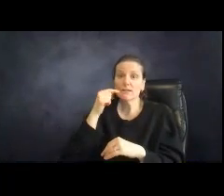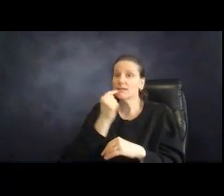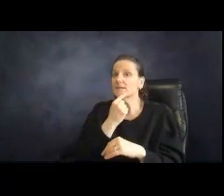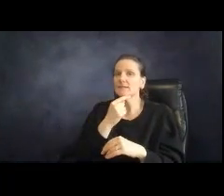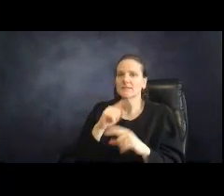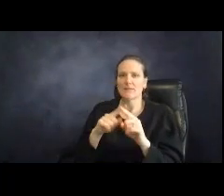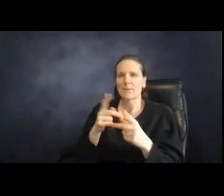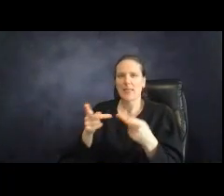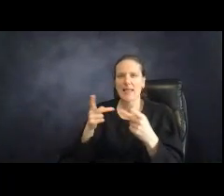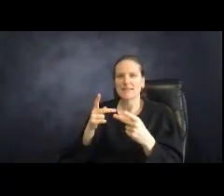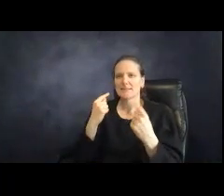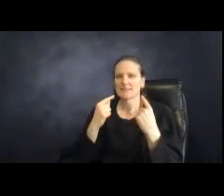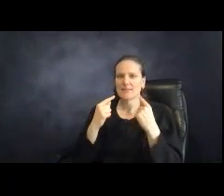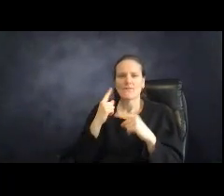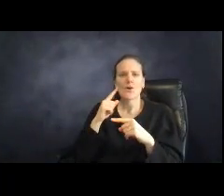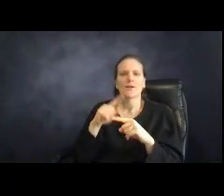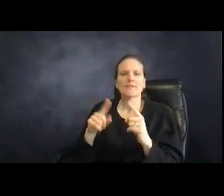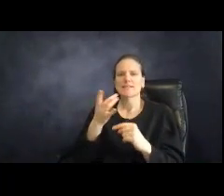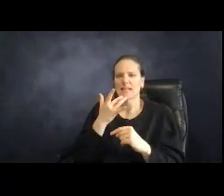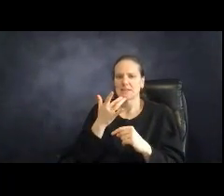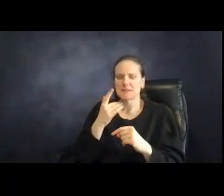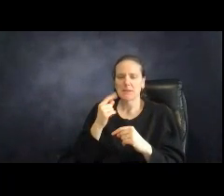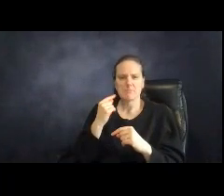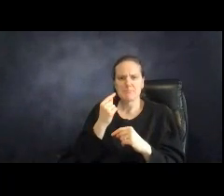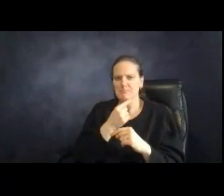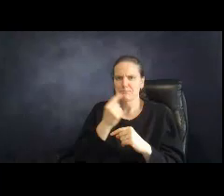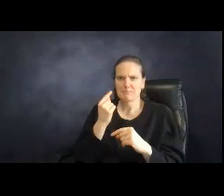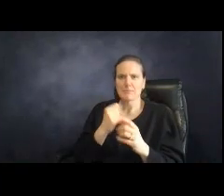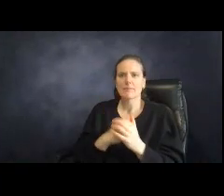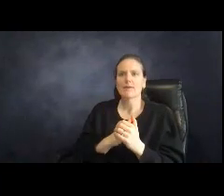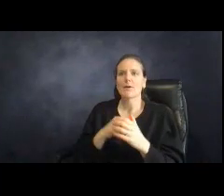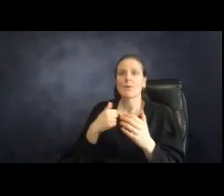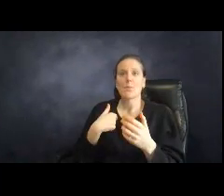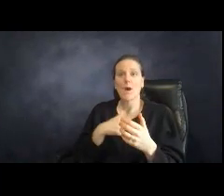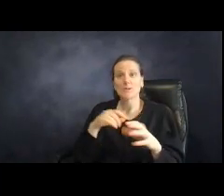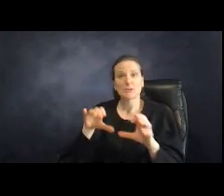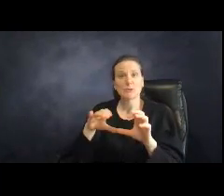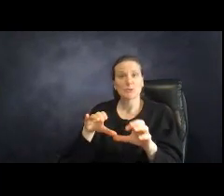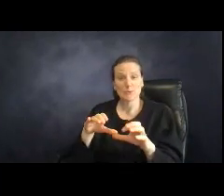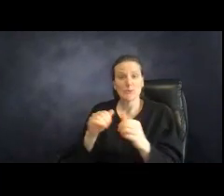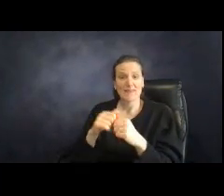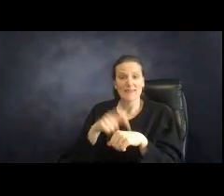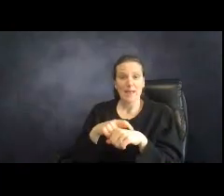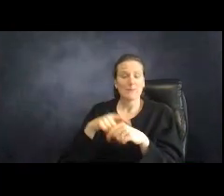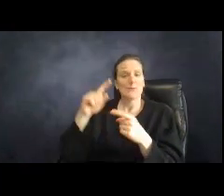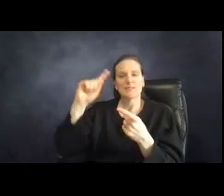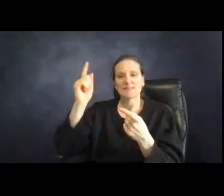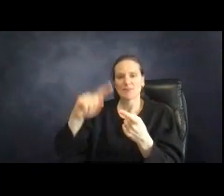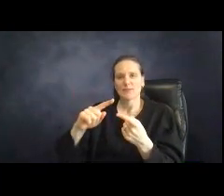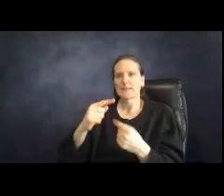for, for different tastes. And what we have done over time is decrease the bitter foods.